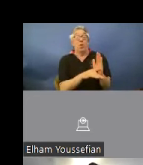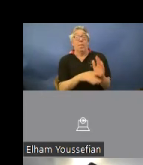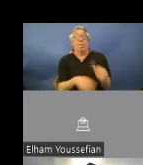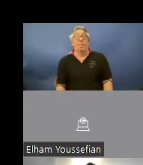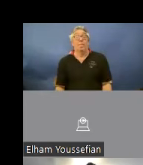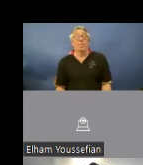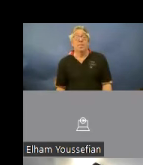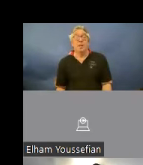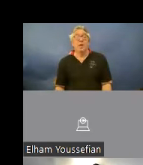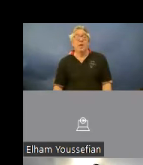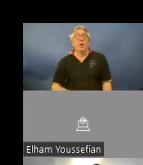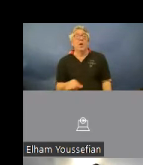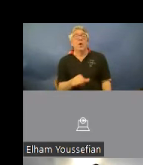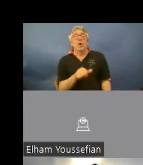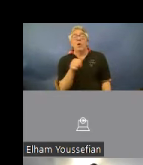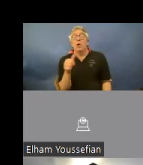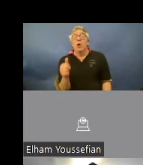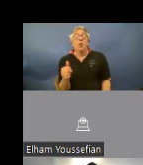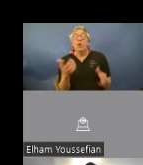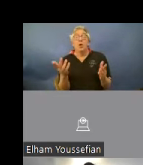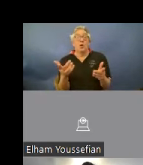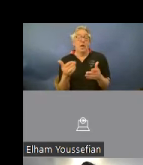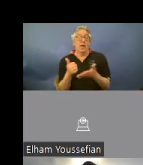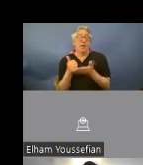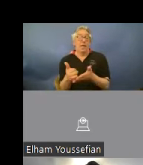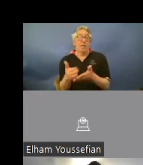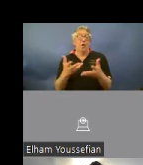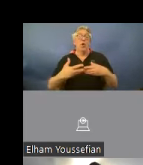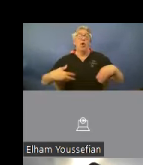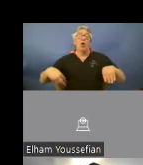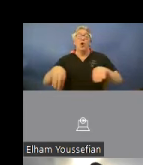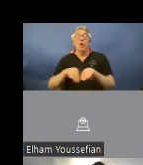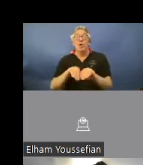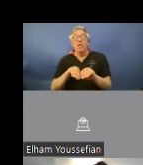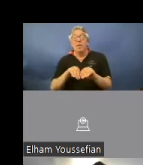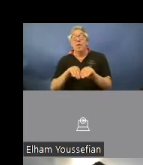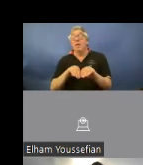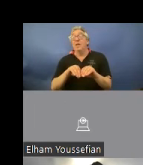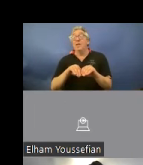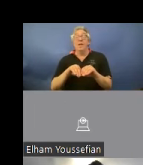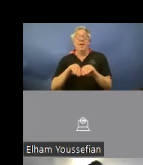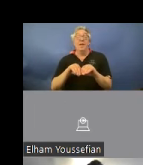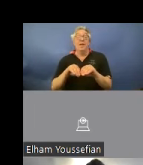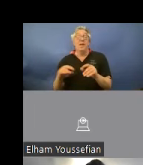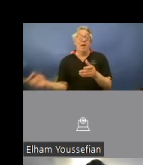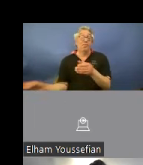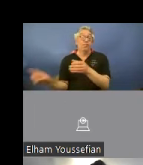isolated in very bad conditions, subject to inhuman treatment and deprived from their very basic Human Rights.